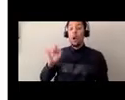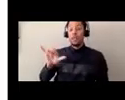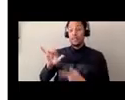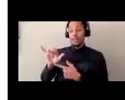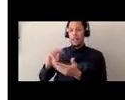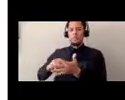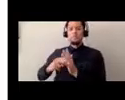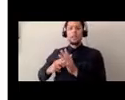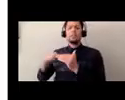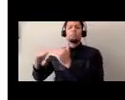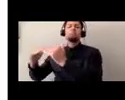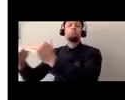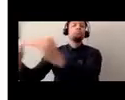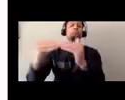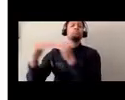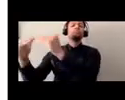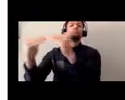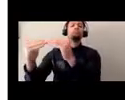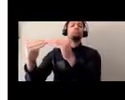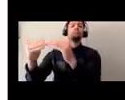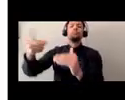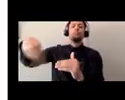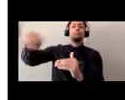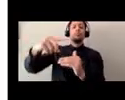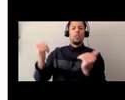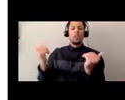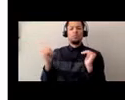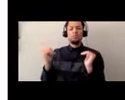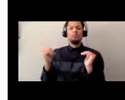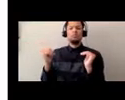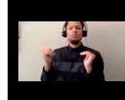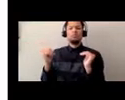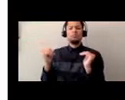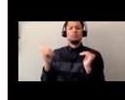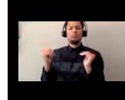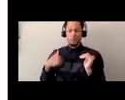And we don't really do this in our lives.